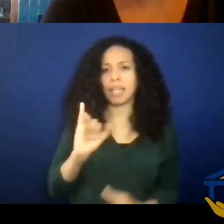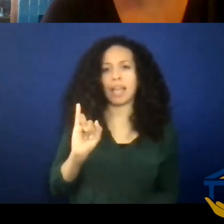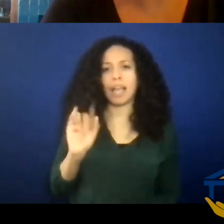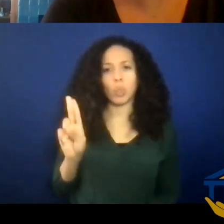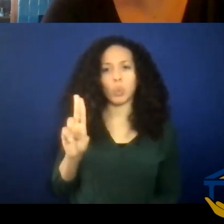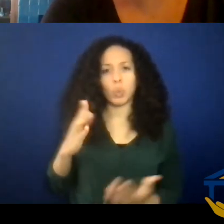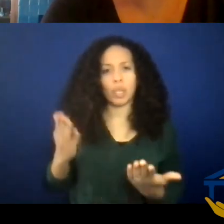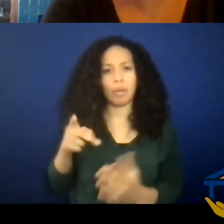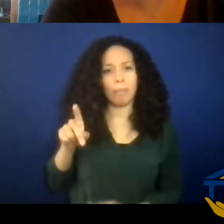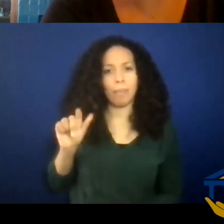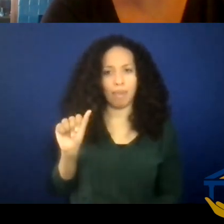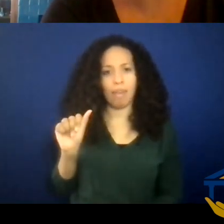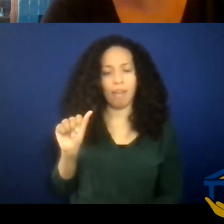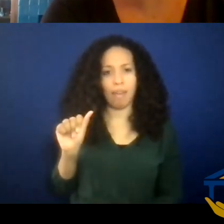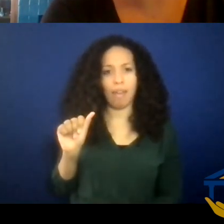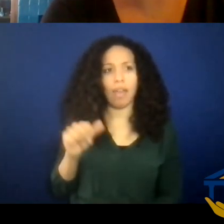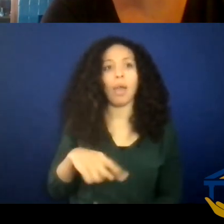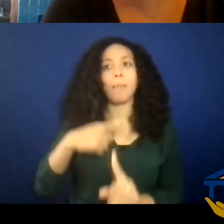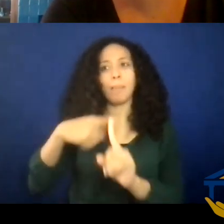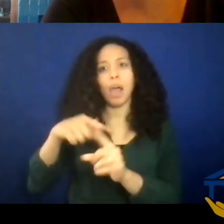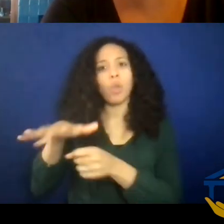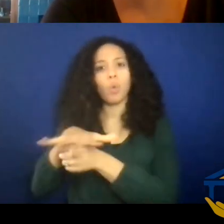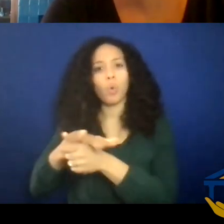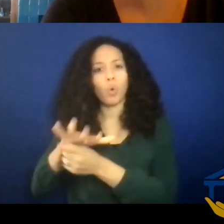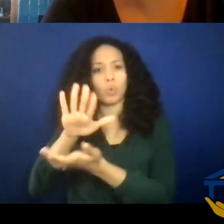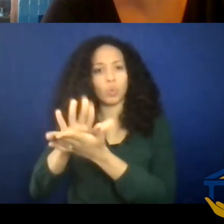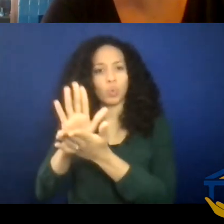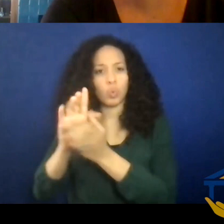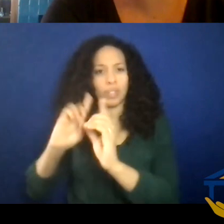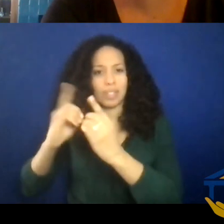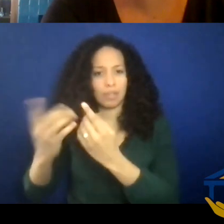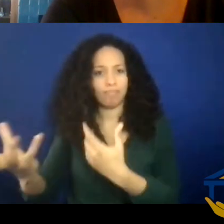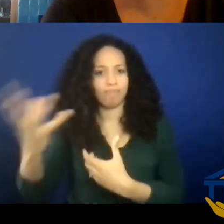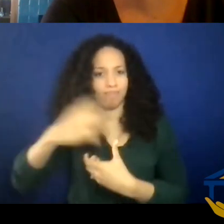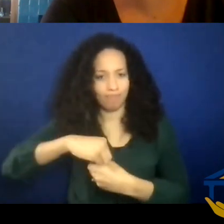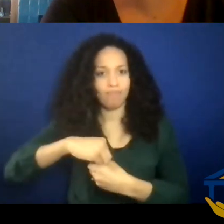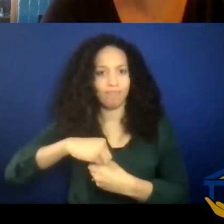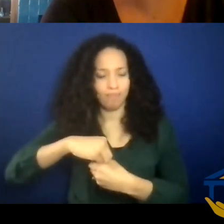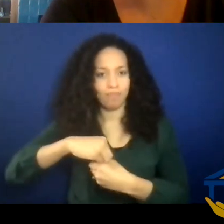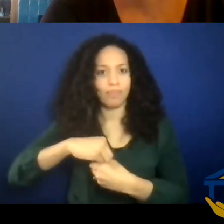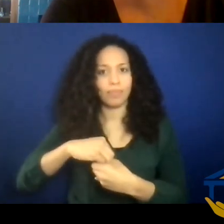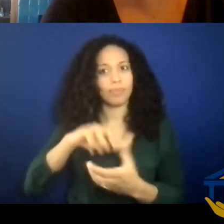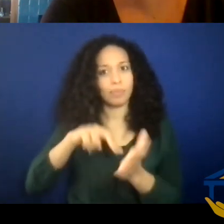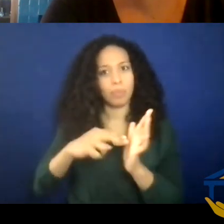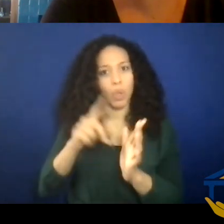and with your local school district: the district where you live and that's responsible for